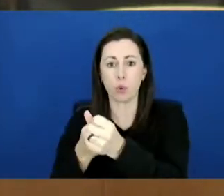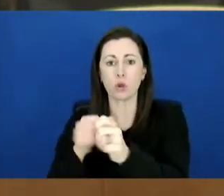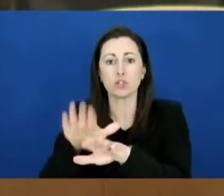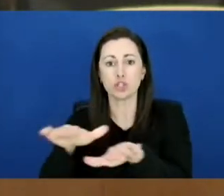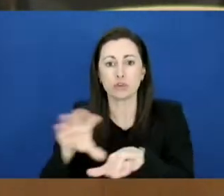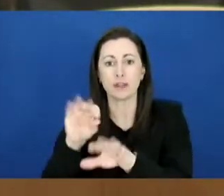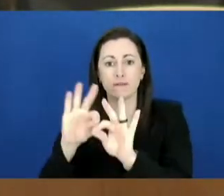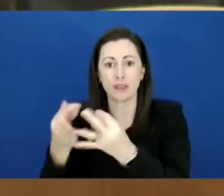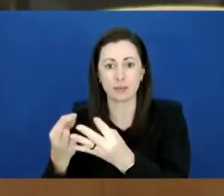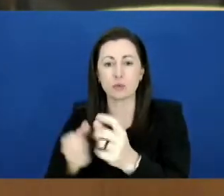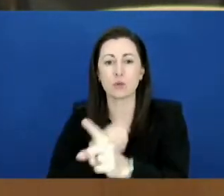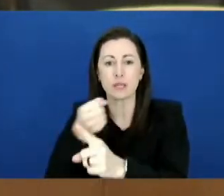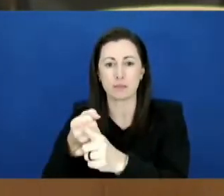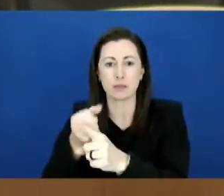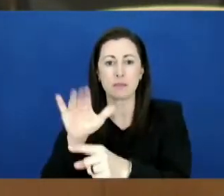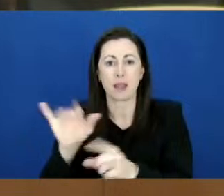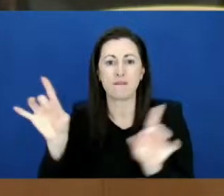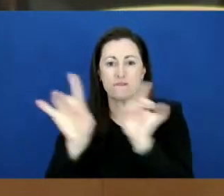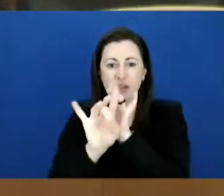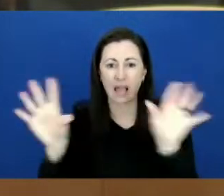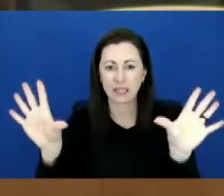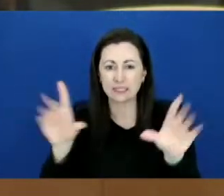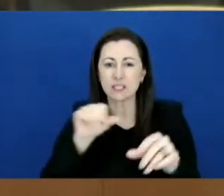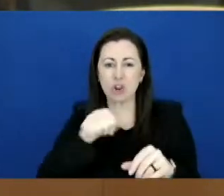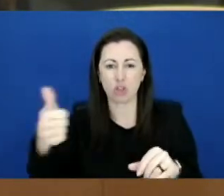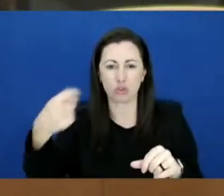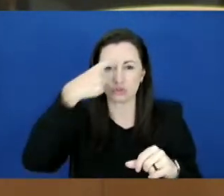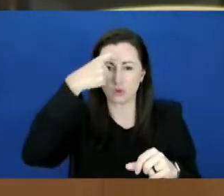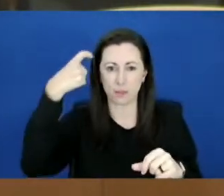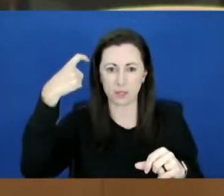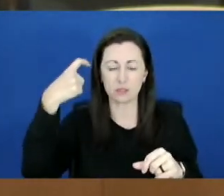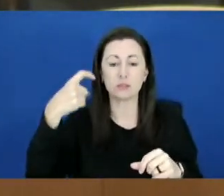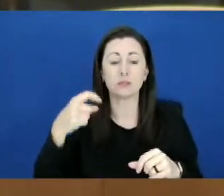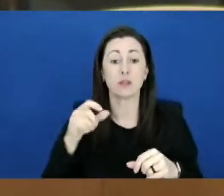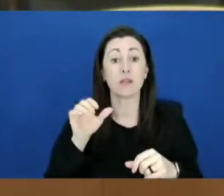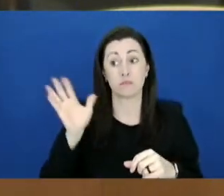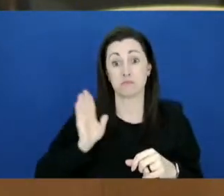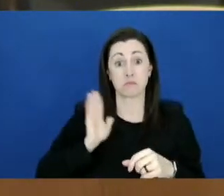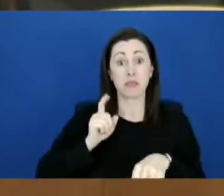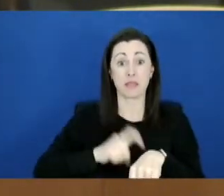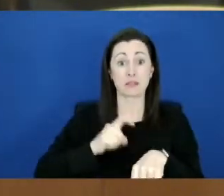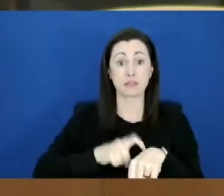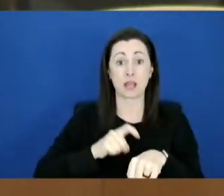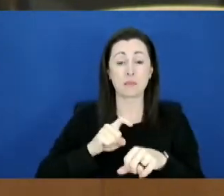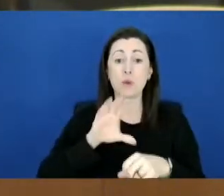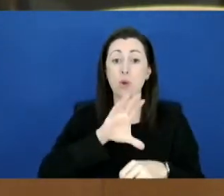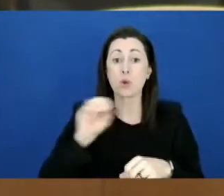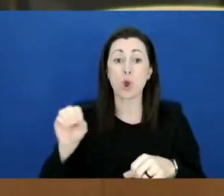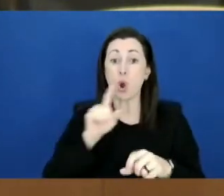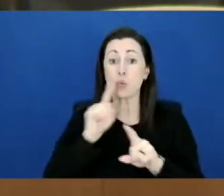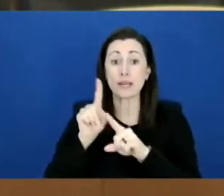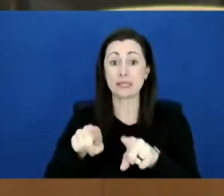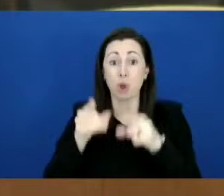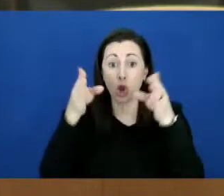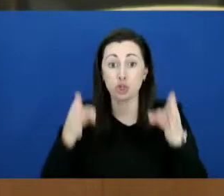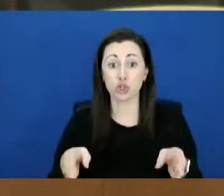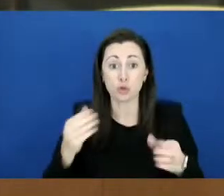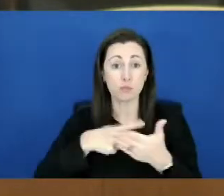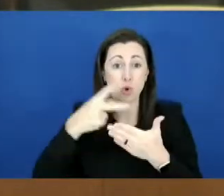CHARLOTTE-MECKLENBURG POLICE DEPARTMENT, TO IMMEDIATELY SUPPORT CHILDREN AND FAMILIES